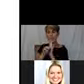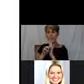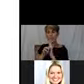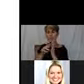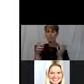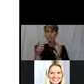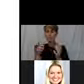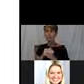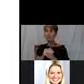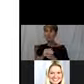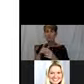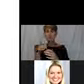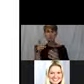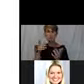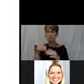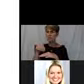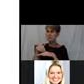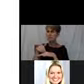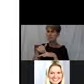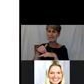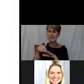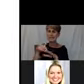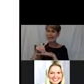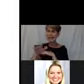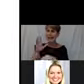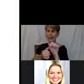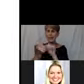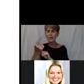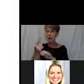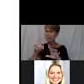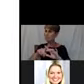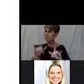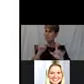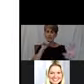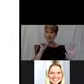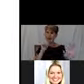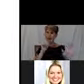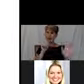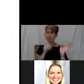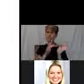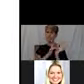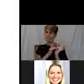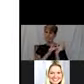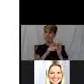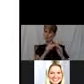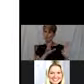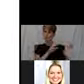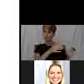Where you send anybody but medical folks onto the street to build relationships and then refer them into the clinic